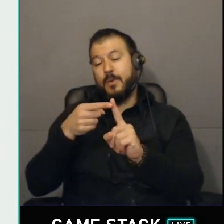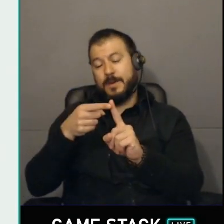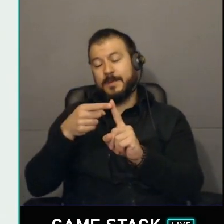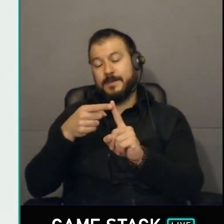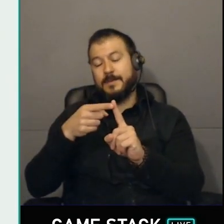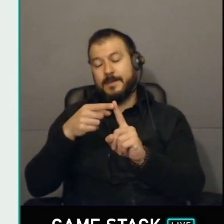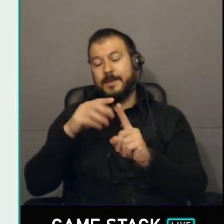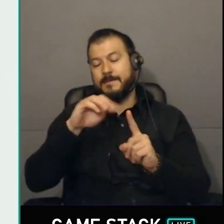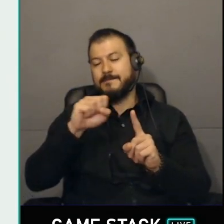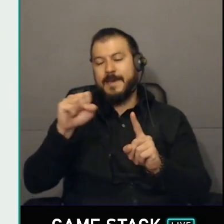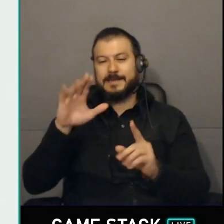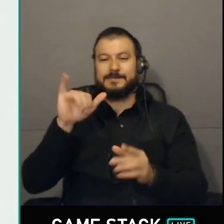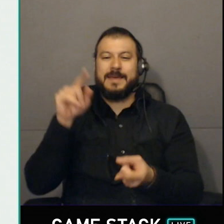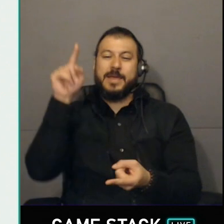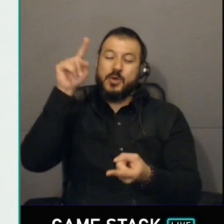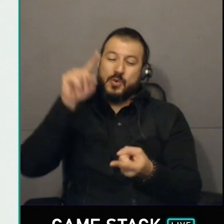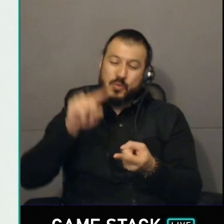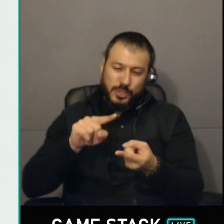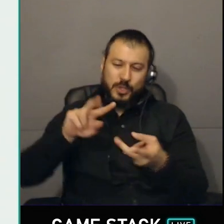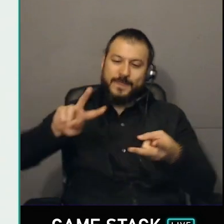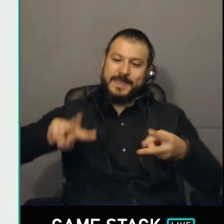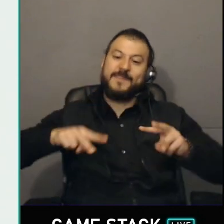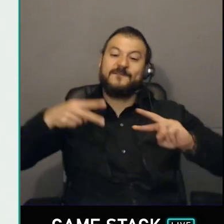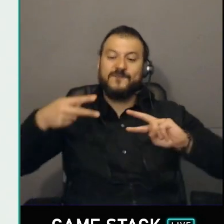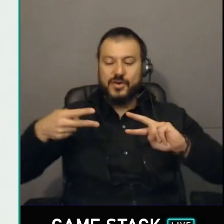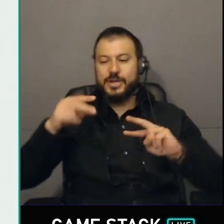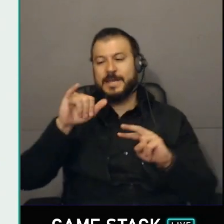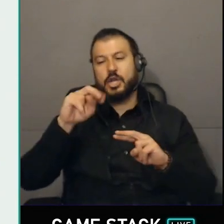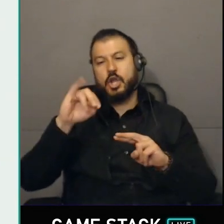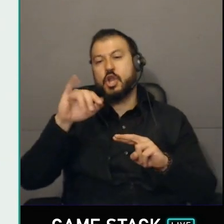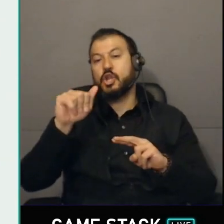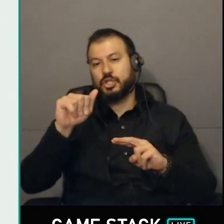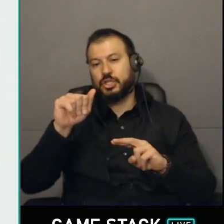effective mass by reducing the inverted inertia, or increasing the inertia.